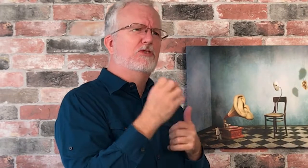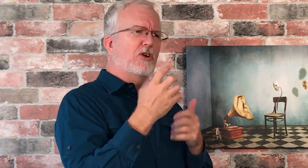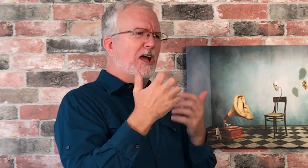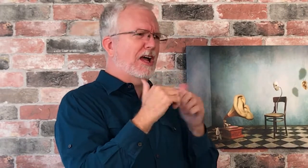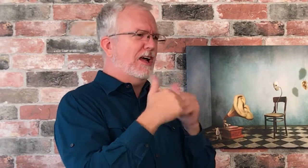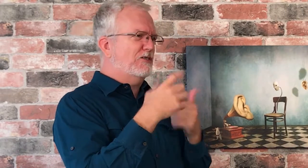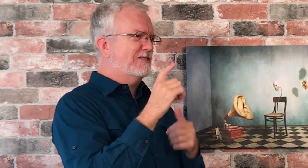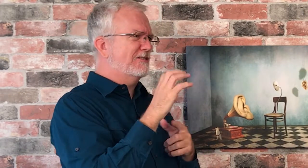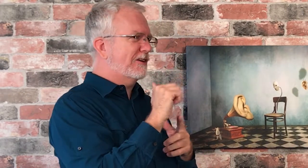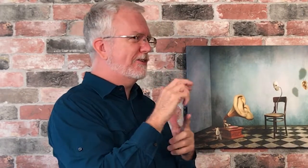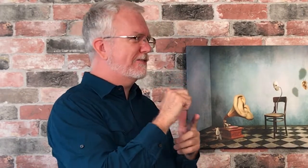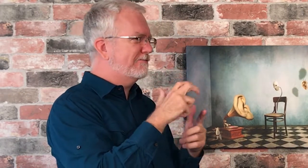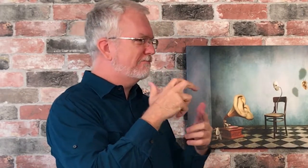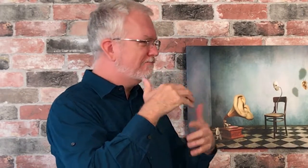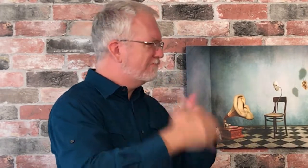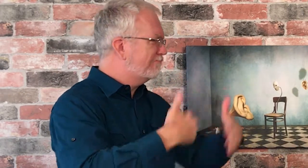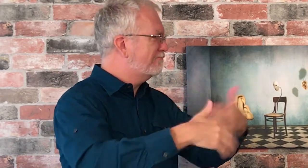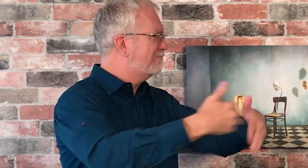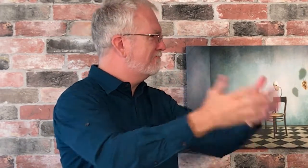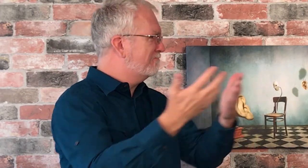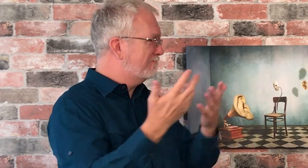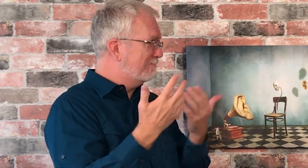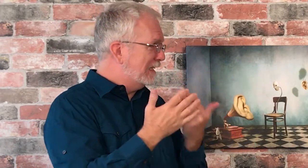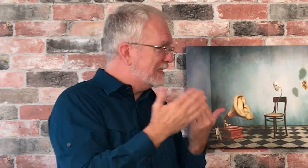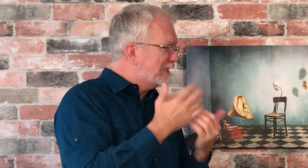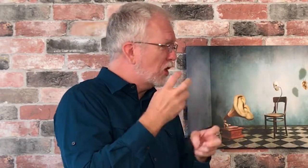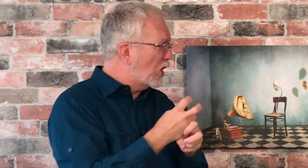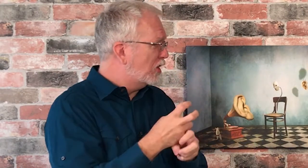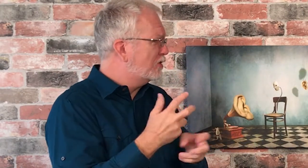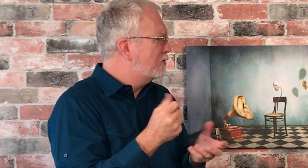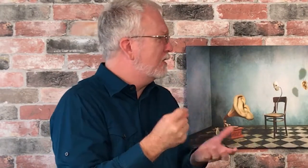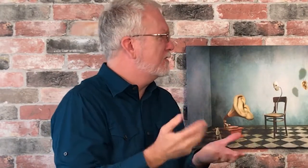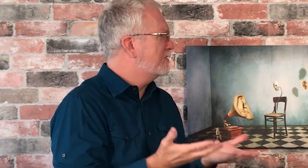So how will DCARA get it going? Will it be easy or hard?